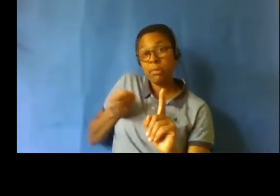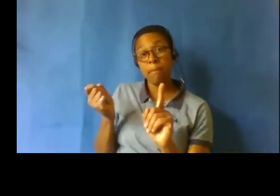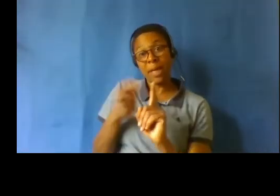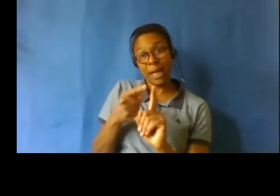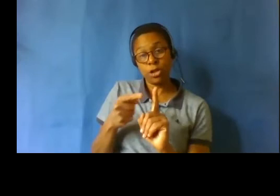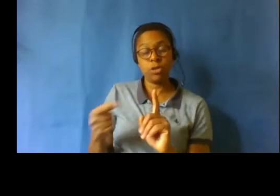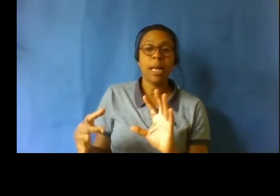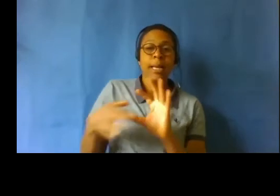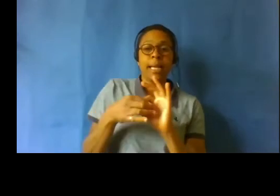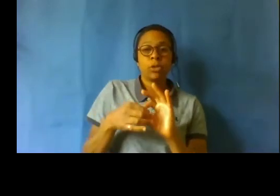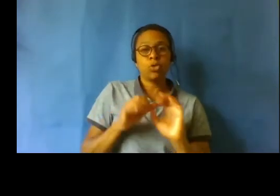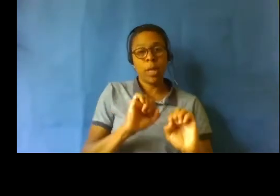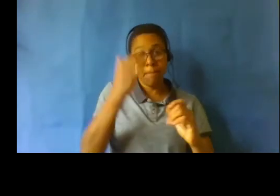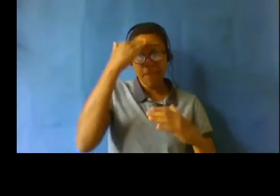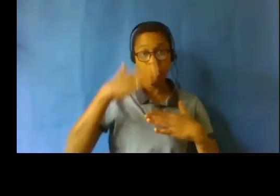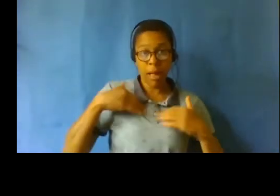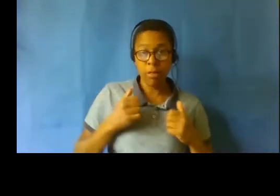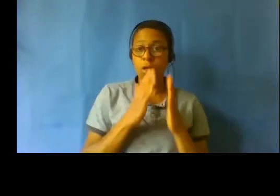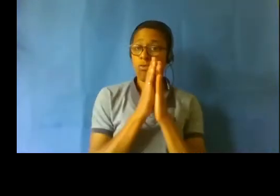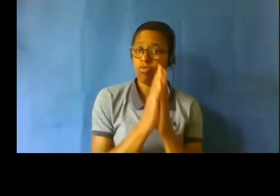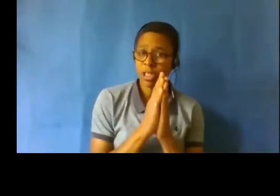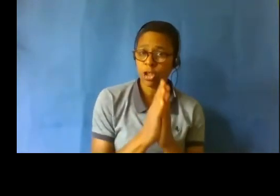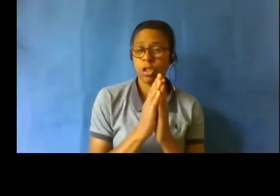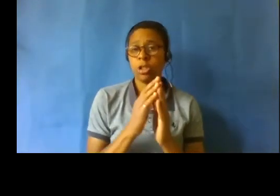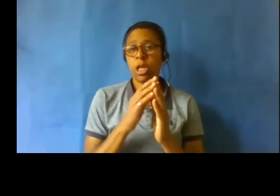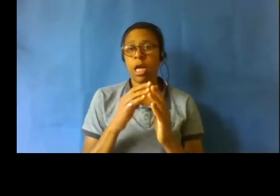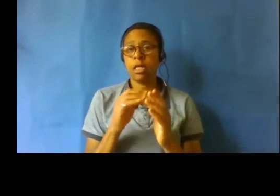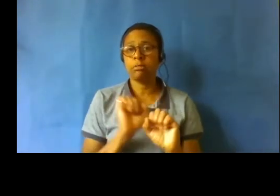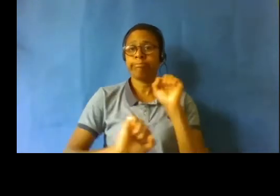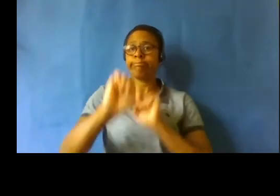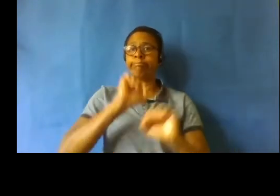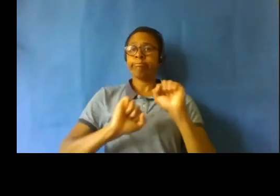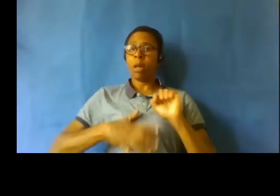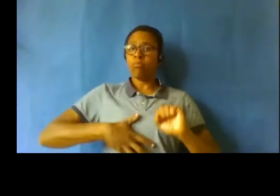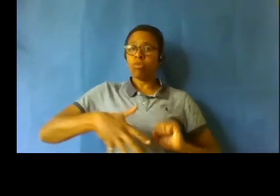health religion and contraception one of the greatest barriers to accessing